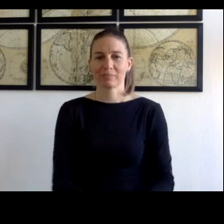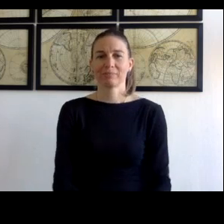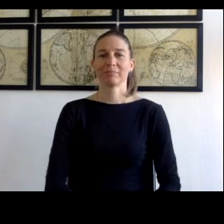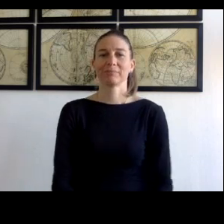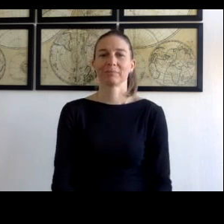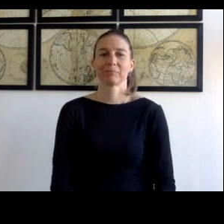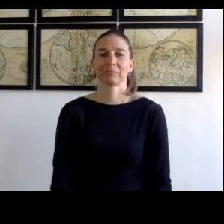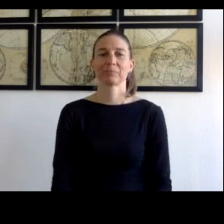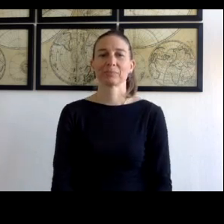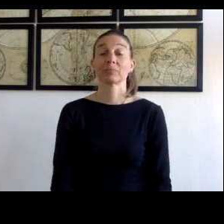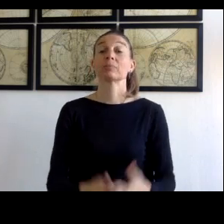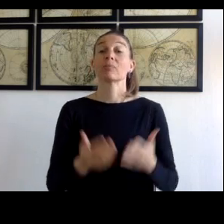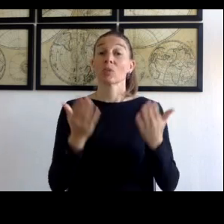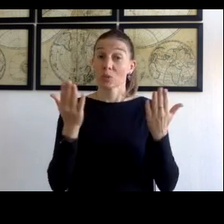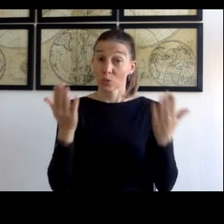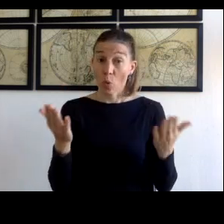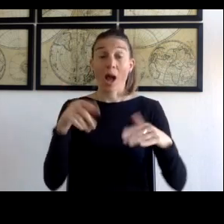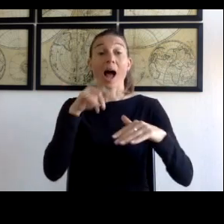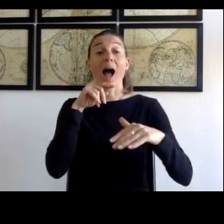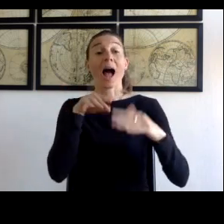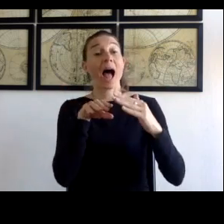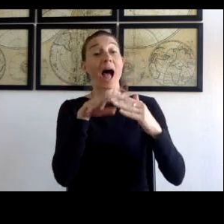For accessibility you might have already noticed.